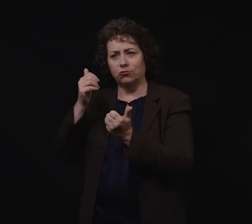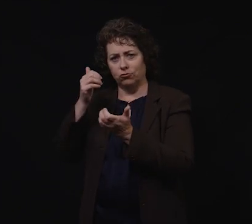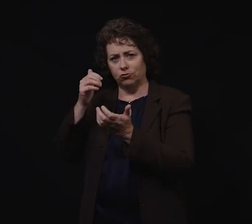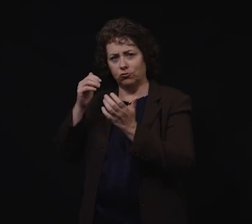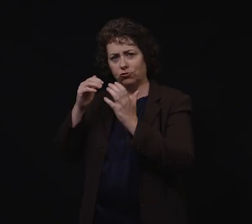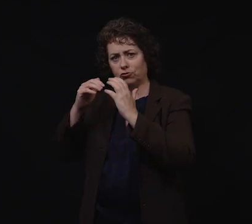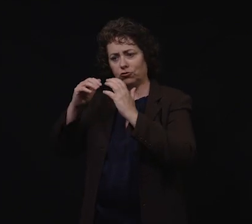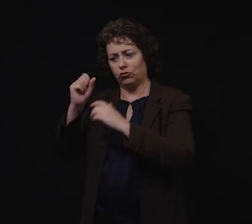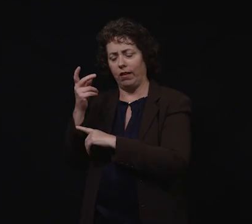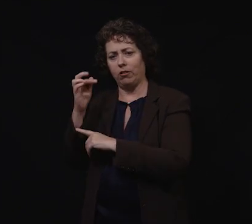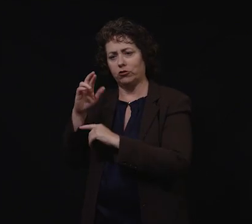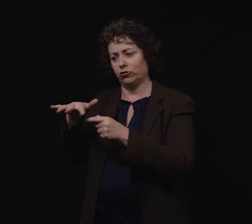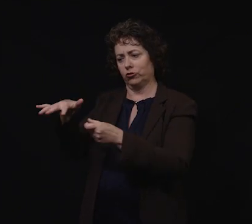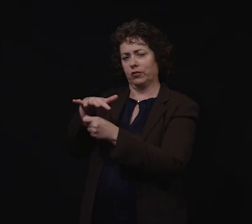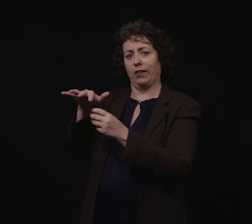buildings